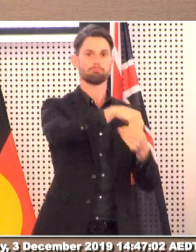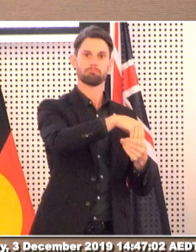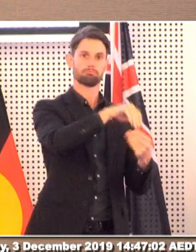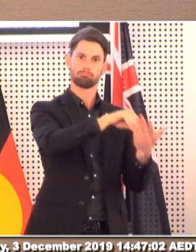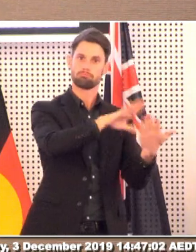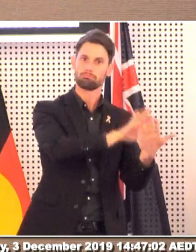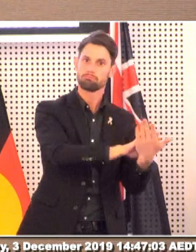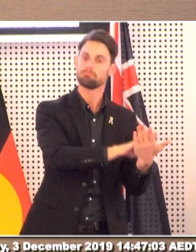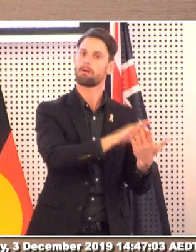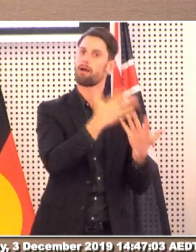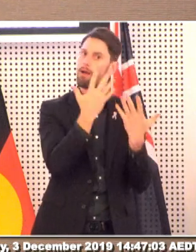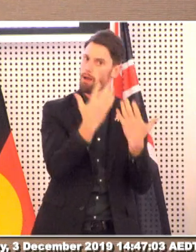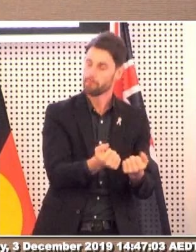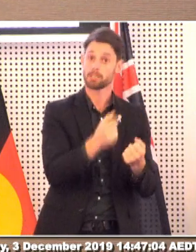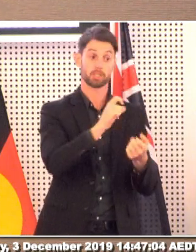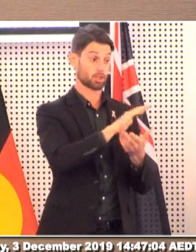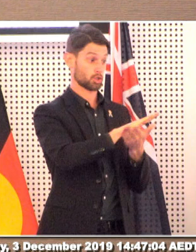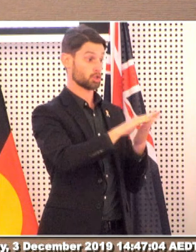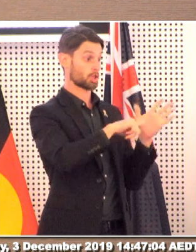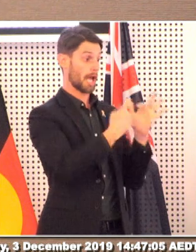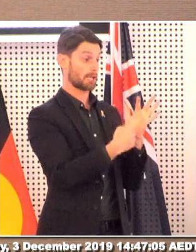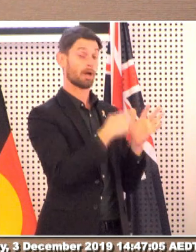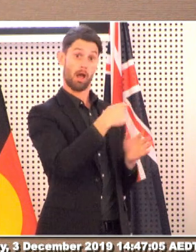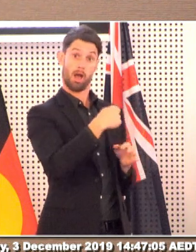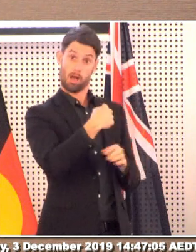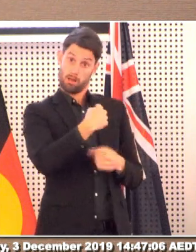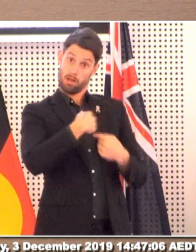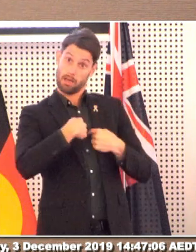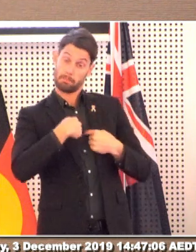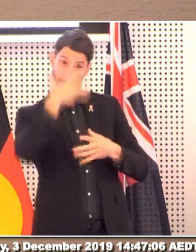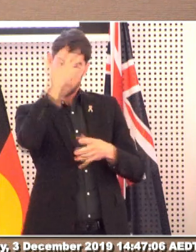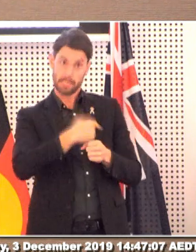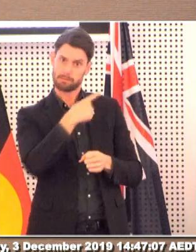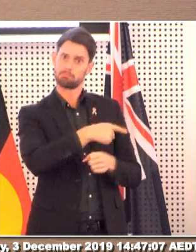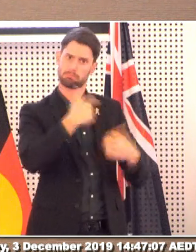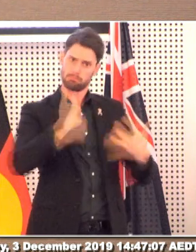So the charter has, in my view, made a very significant impact on the culture – the